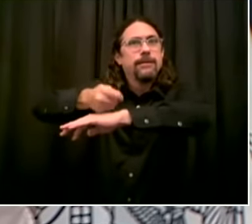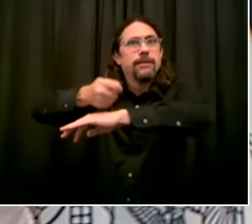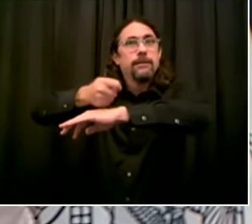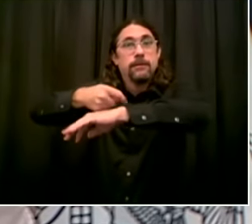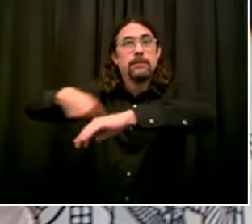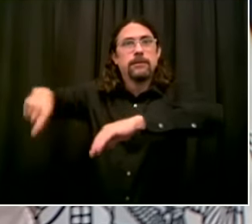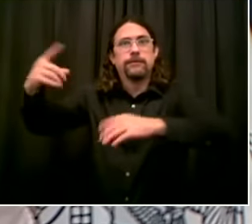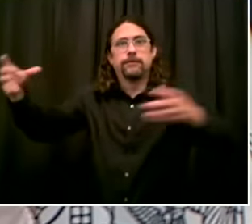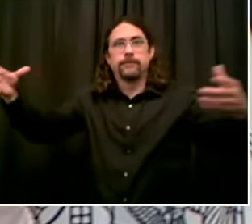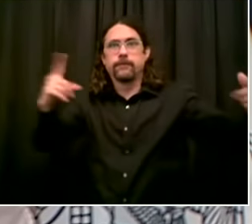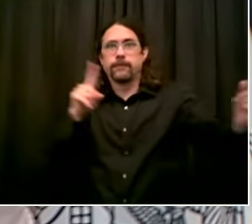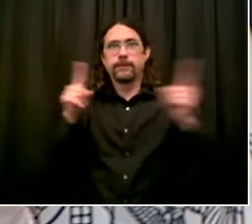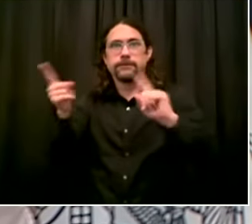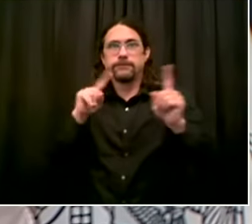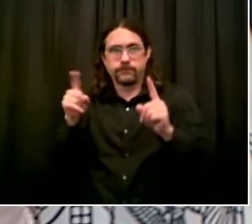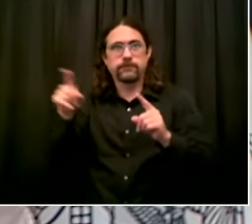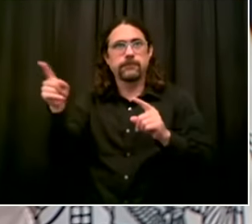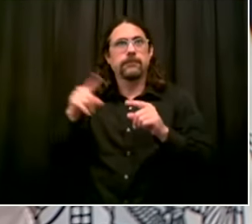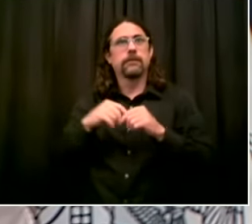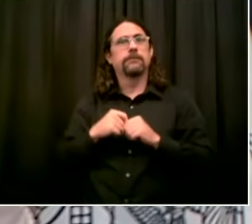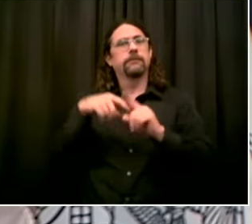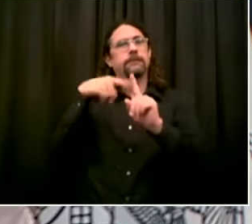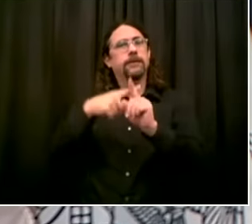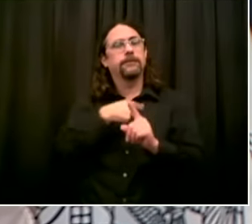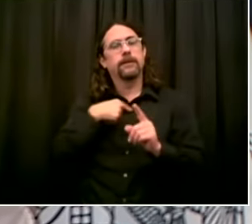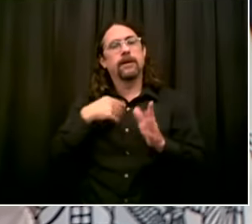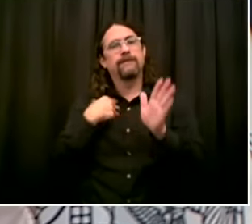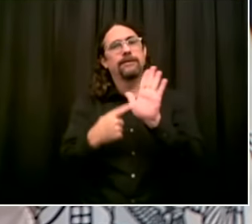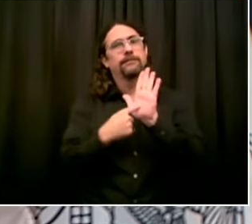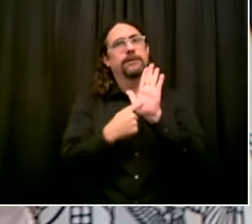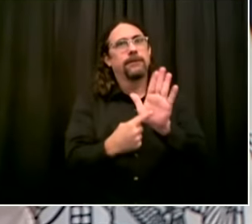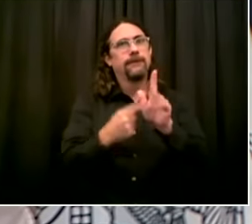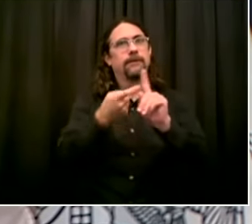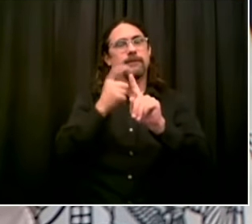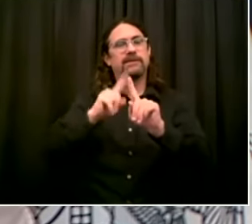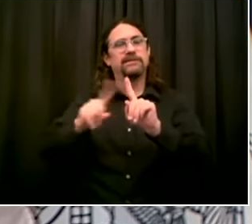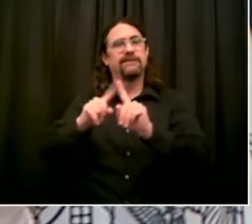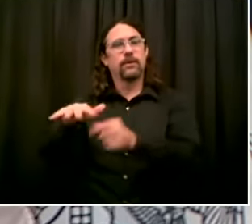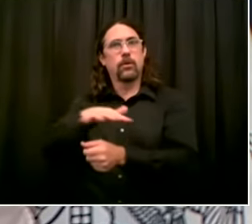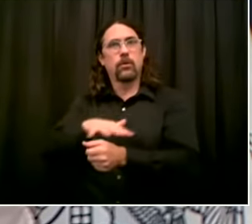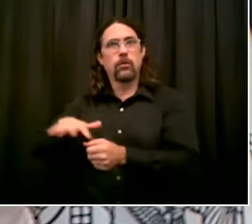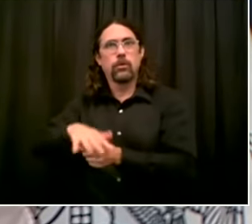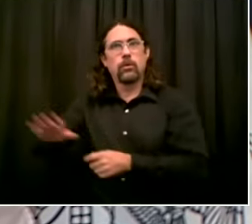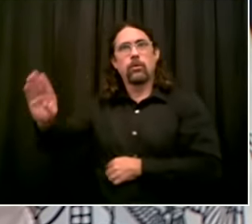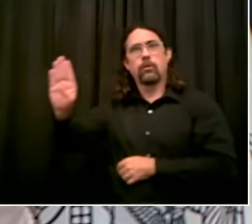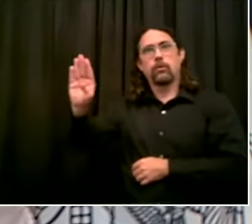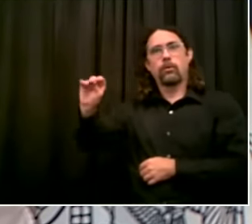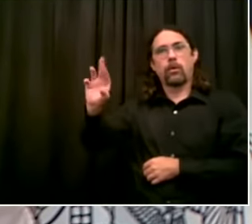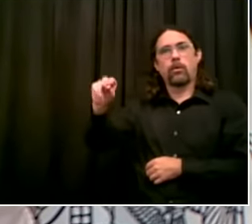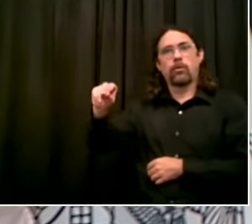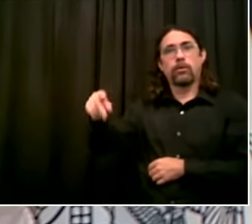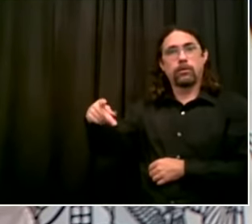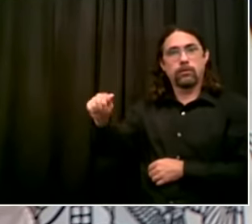TWO WEEKS, WHICH IS THE TIME FRAME THAT WE HAVE BEEN MONITORING THIS